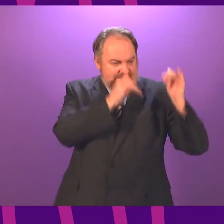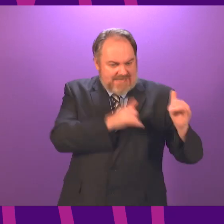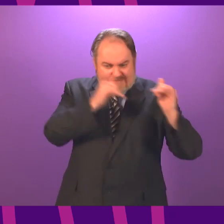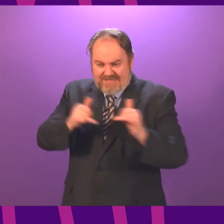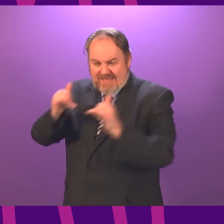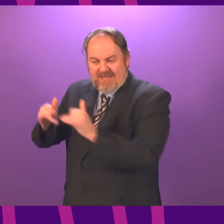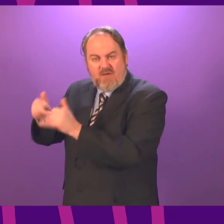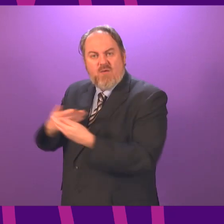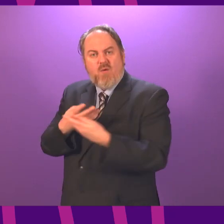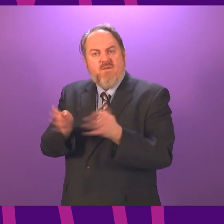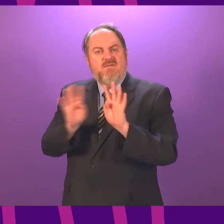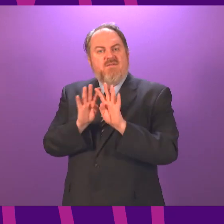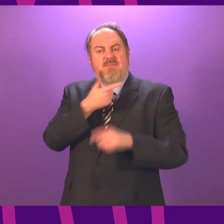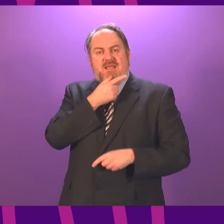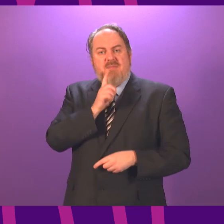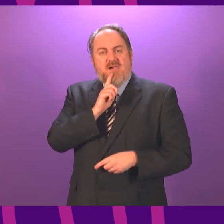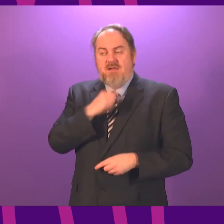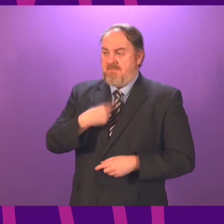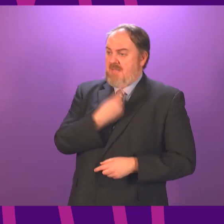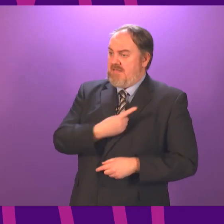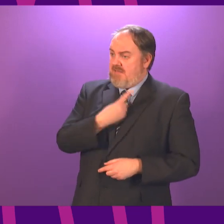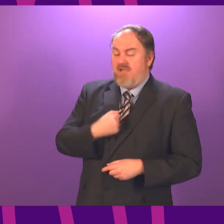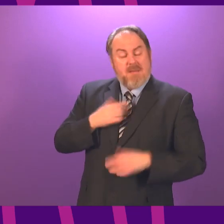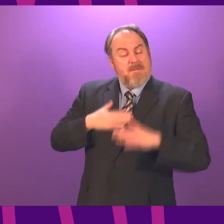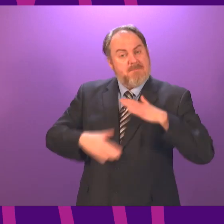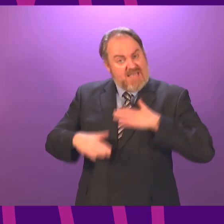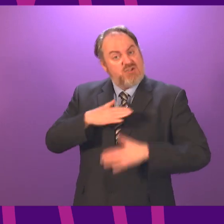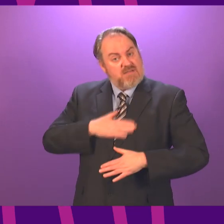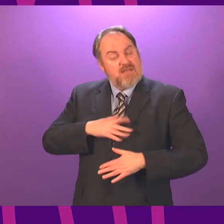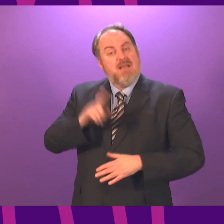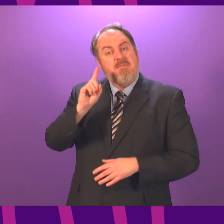I want to be optimistic and I am equally patient, but I would like to ask the First Minister